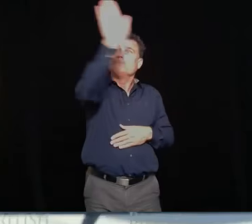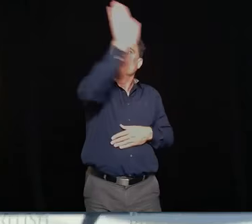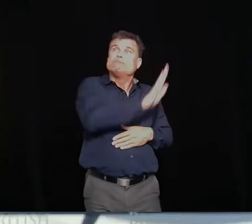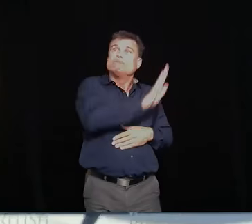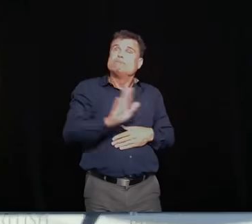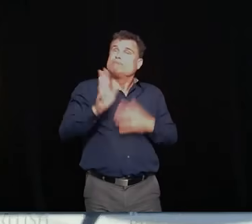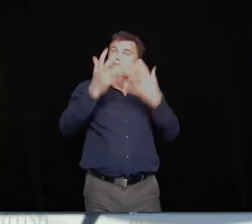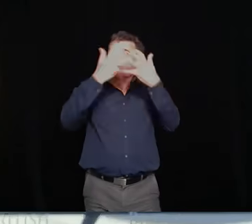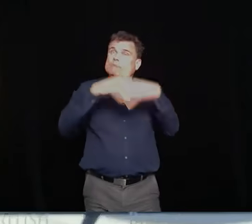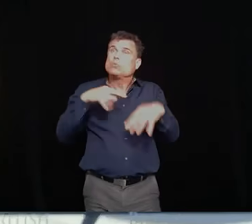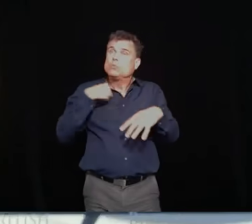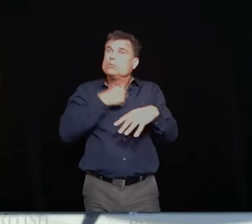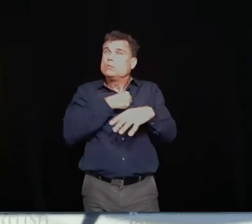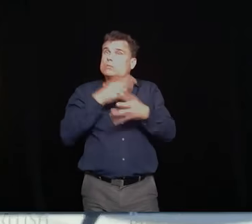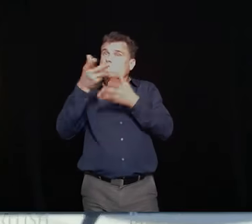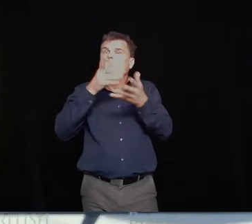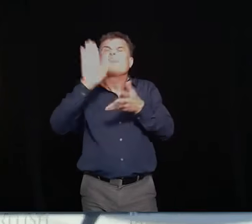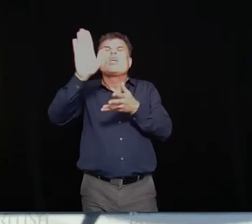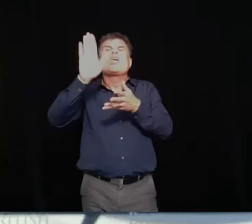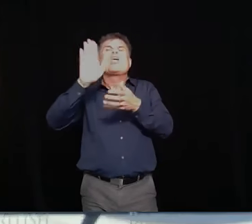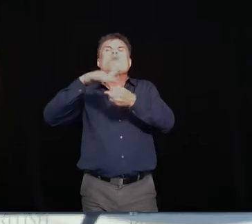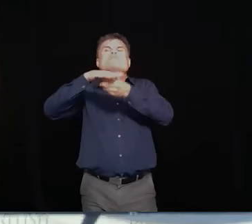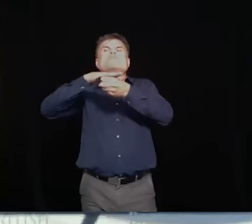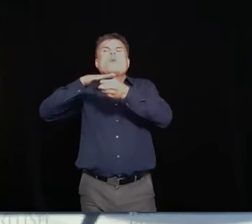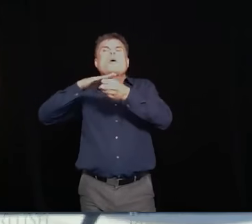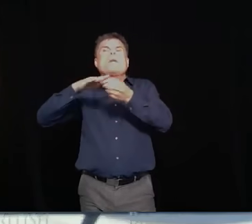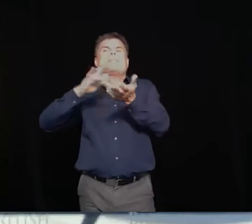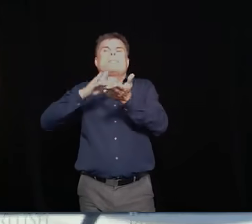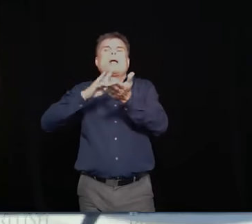So yes we do need to have the social interaction.